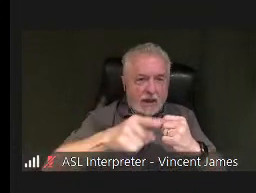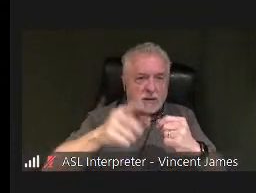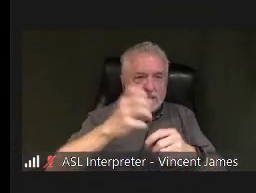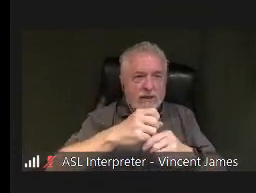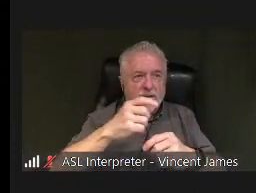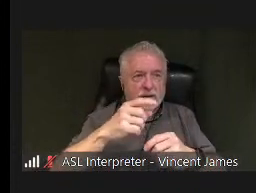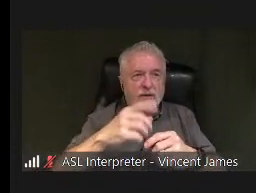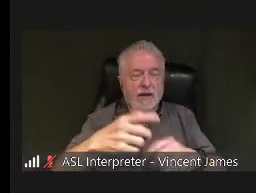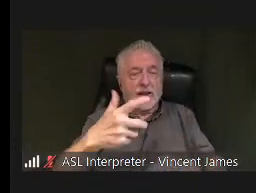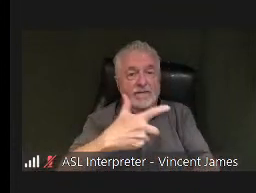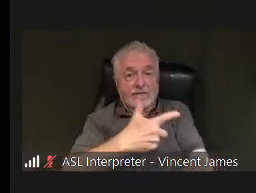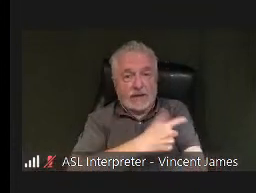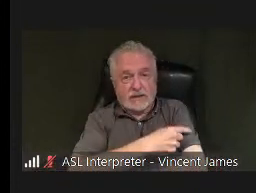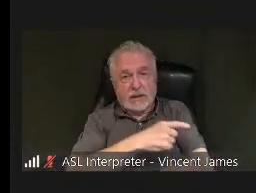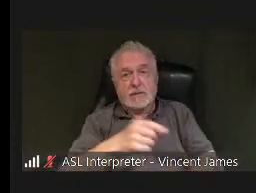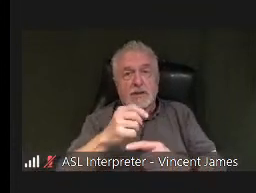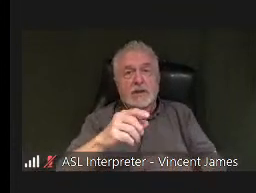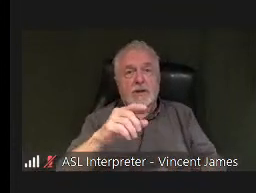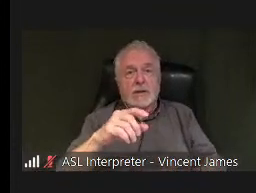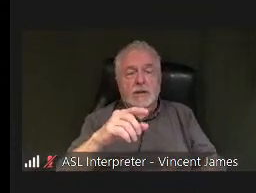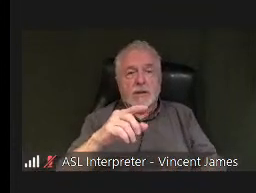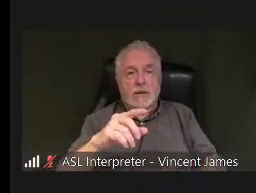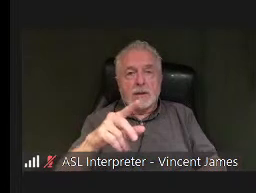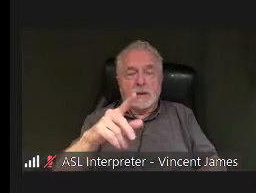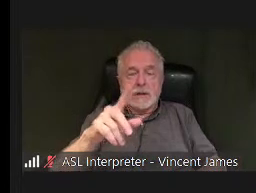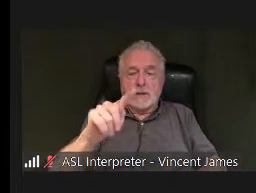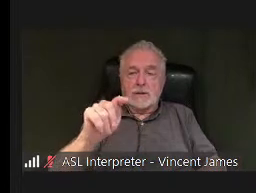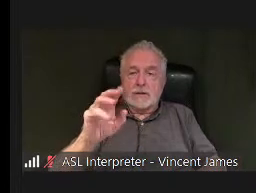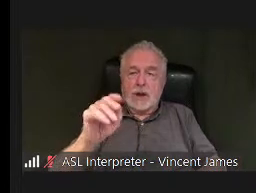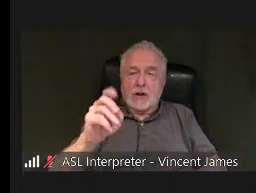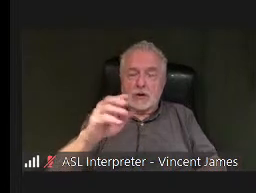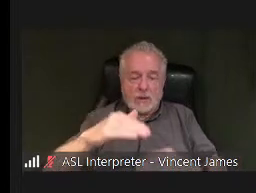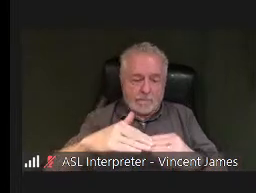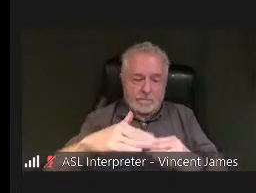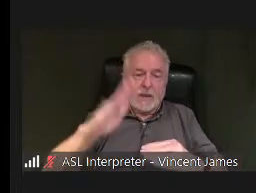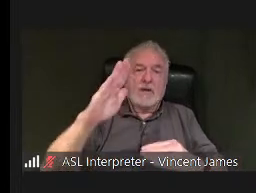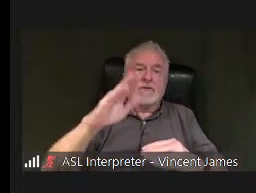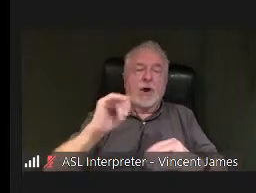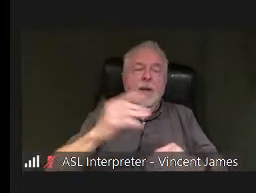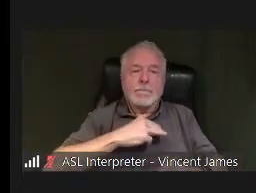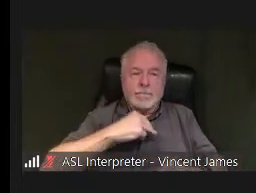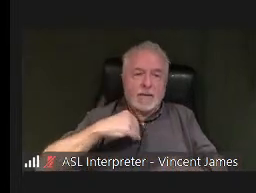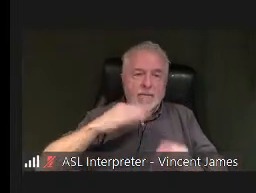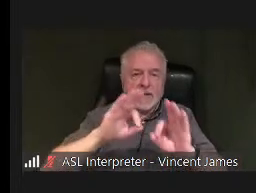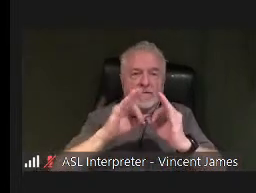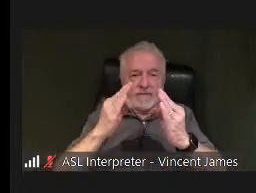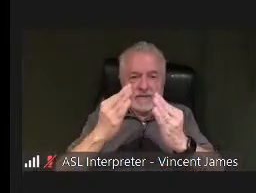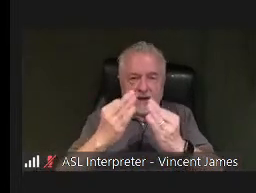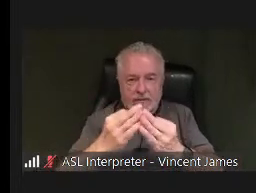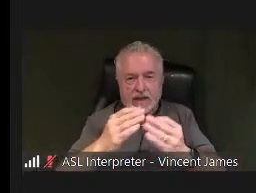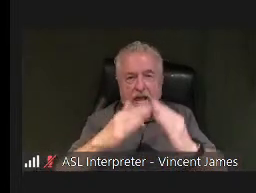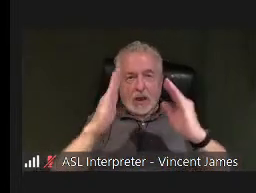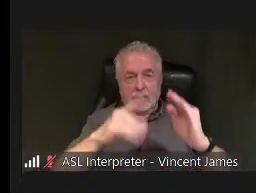them to get vaccinated, especially the focus on and above, and also that all members of the family that live in the households that are also